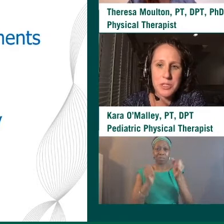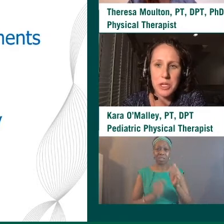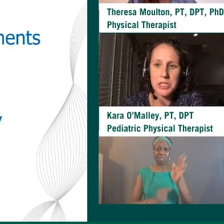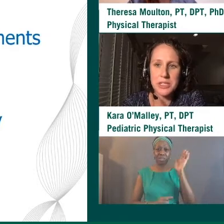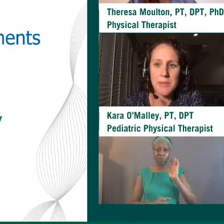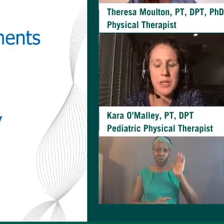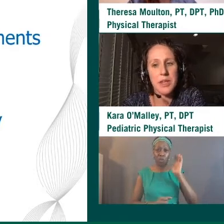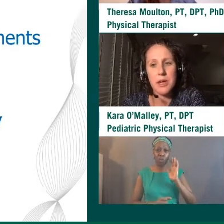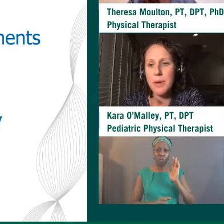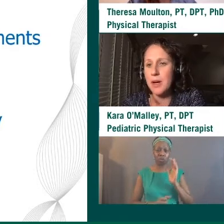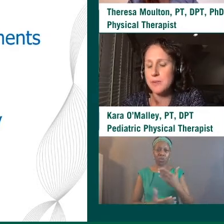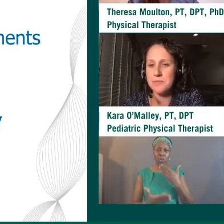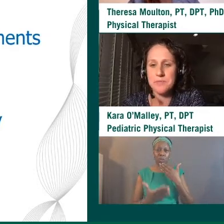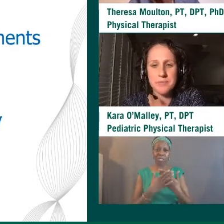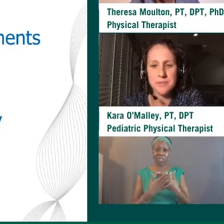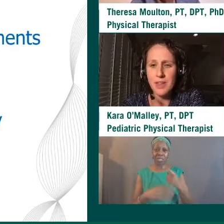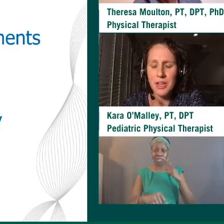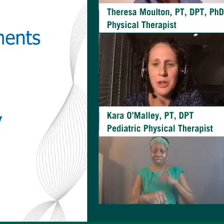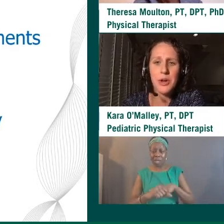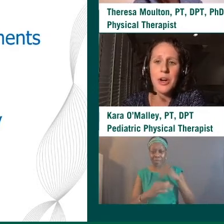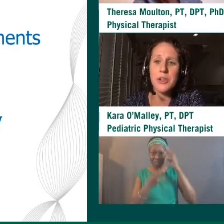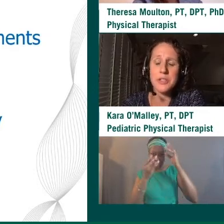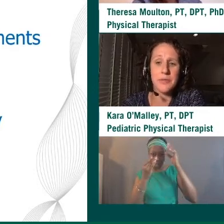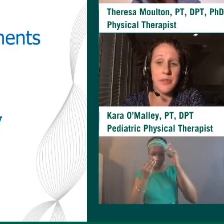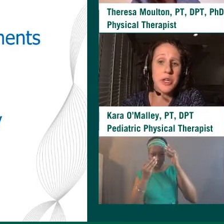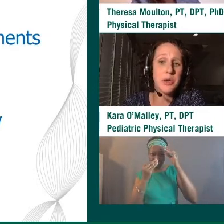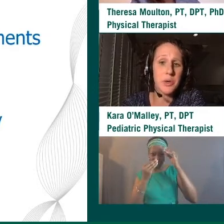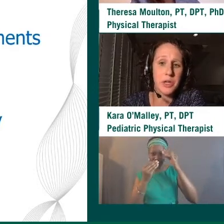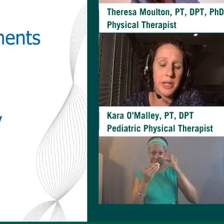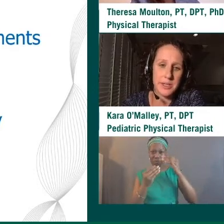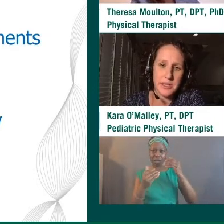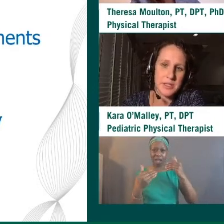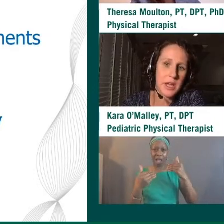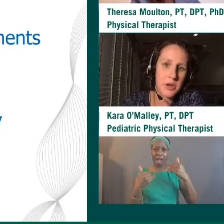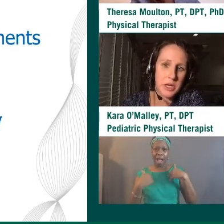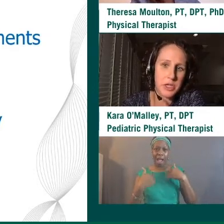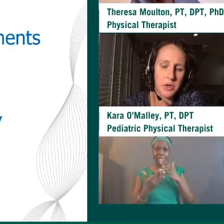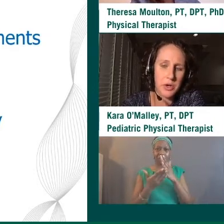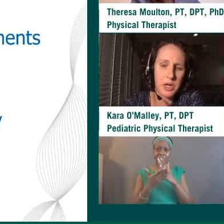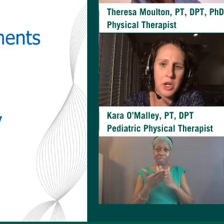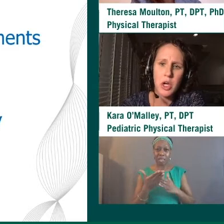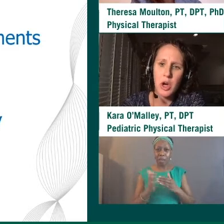So it's a good time to think about, you know are there some virtual classes that you can join